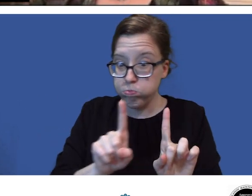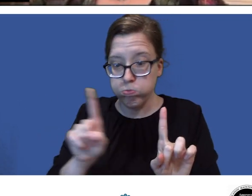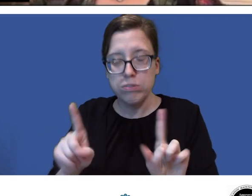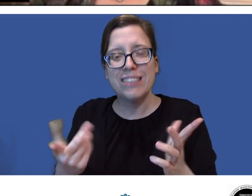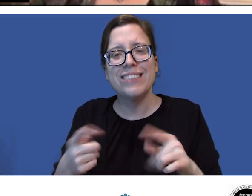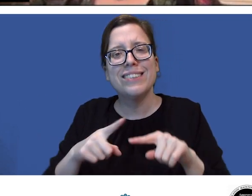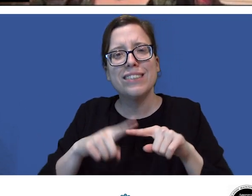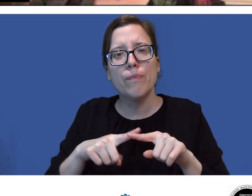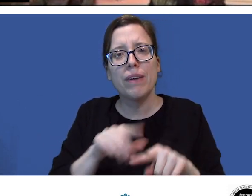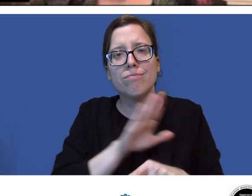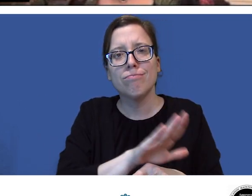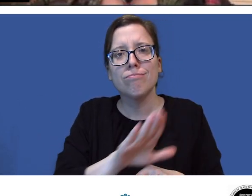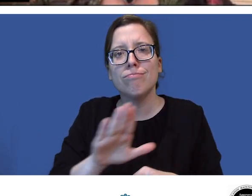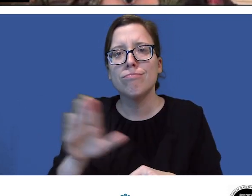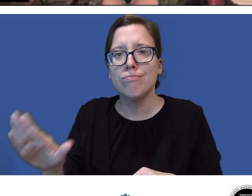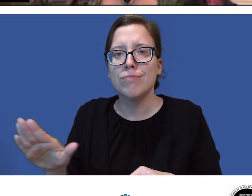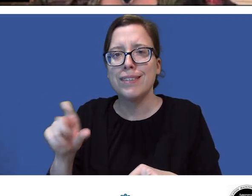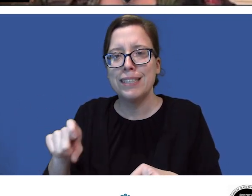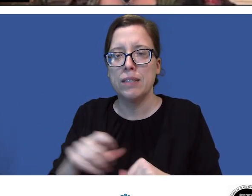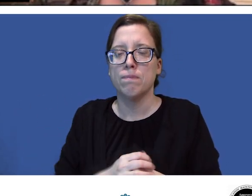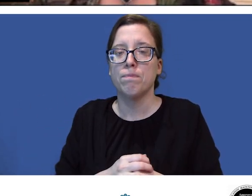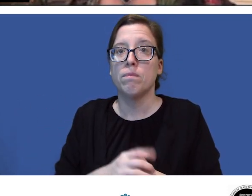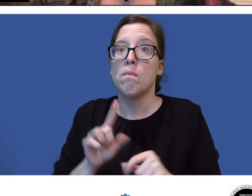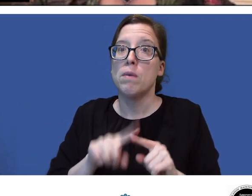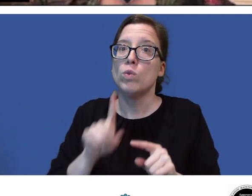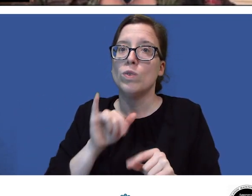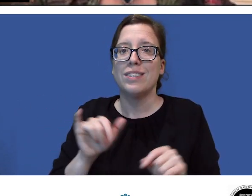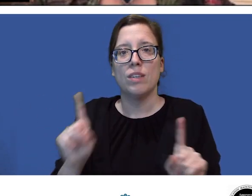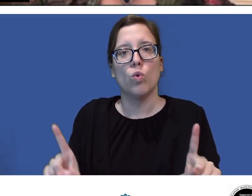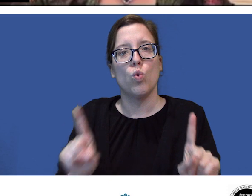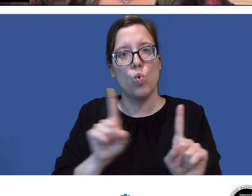How close? I can't tell you. It's going to be different with different kids.